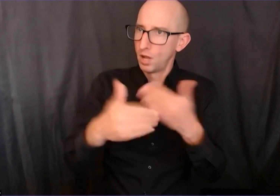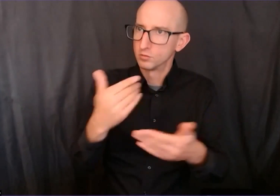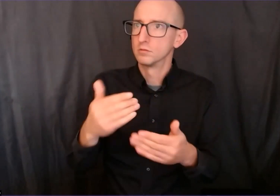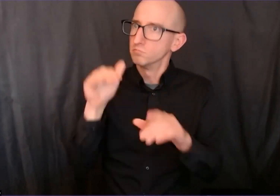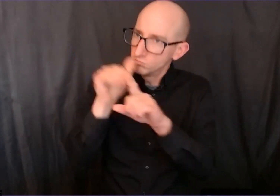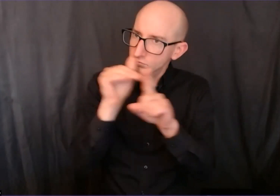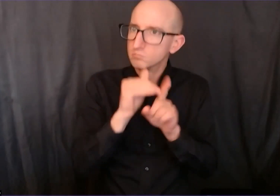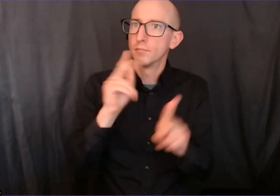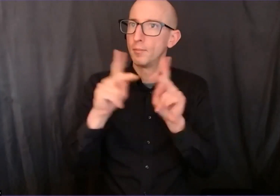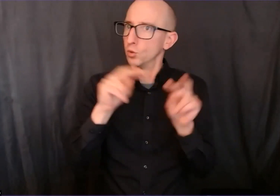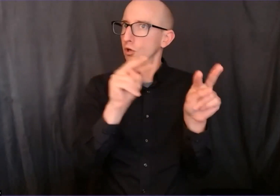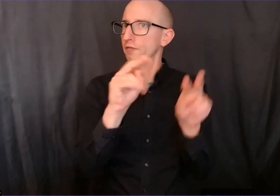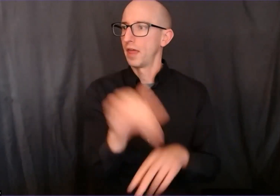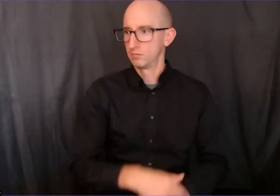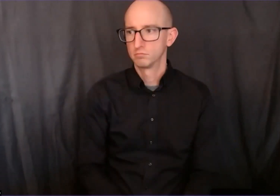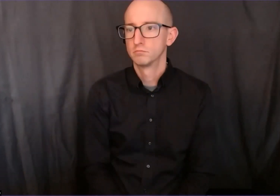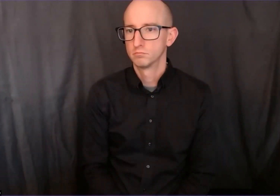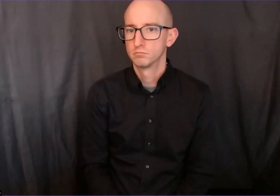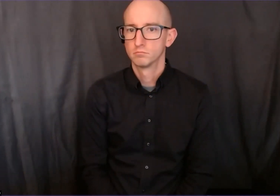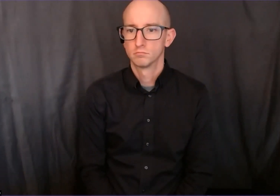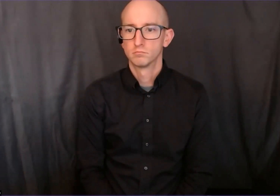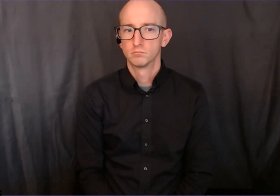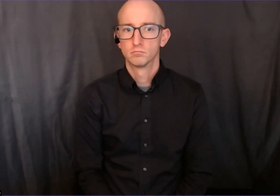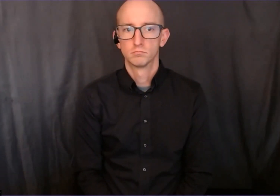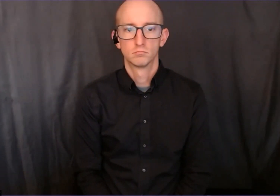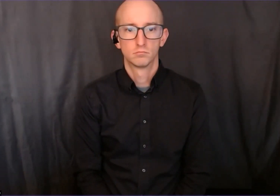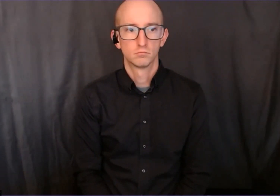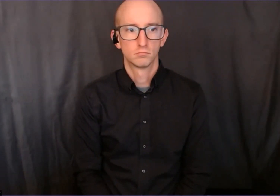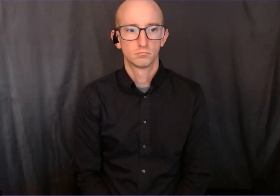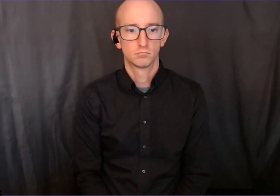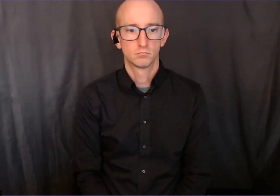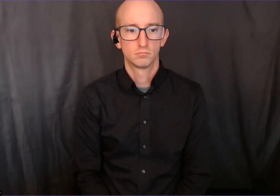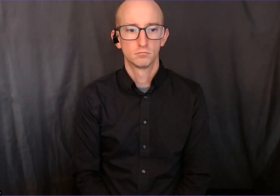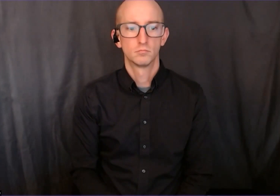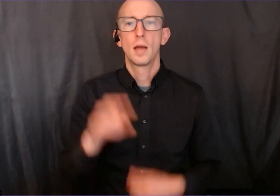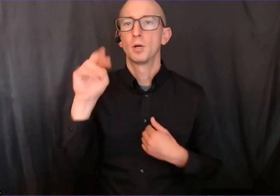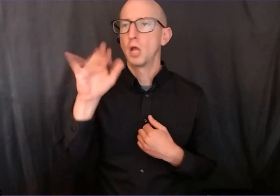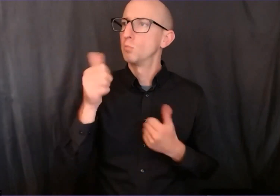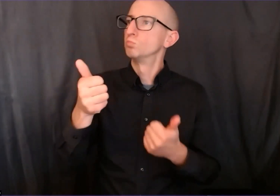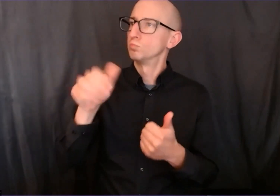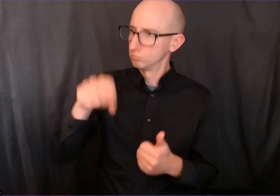So this input helped inform our Clean Port Program goals, which are listed here.